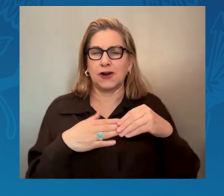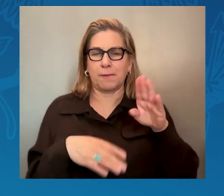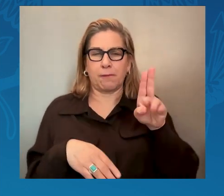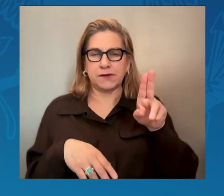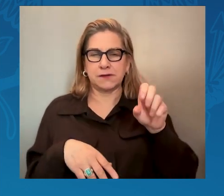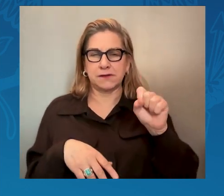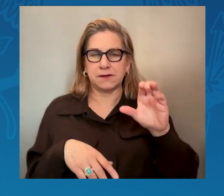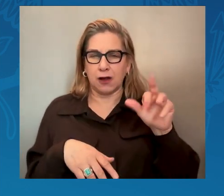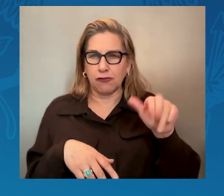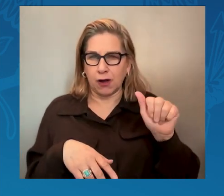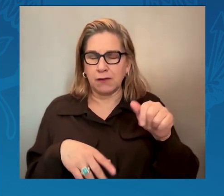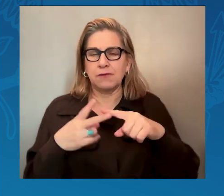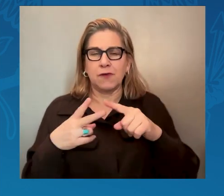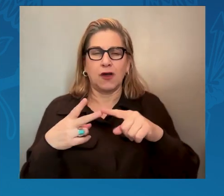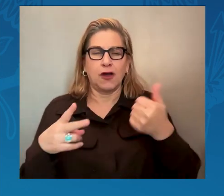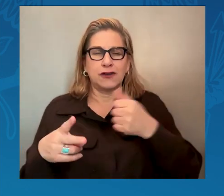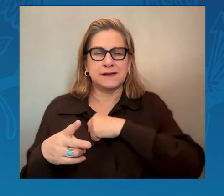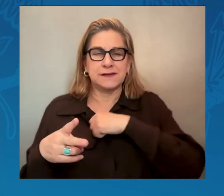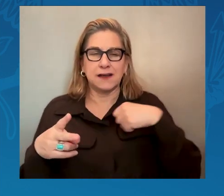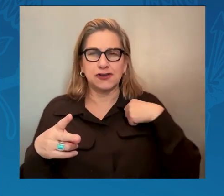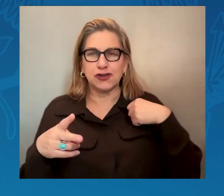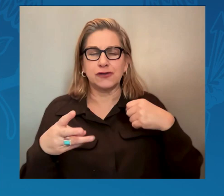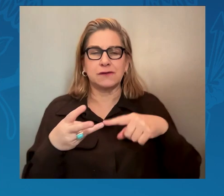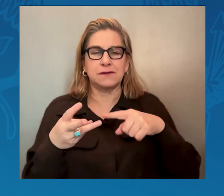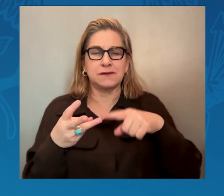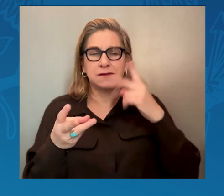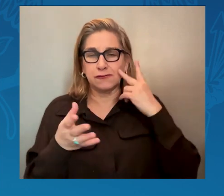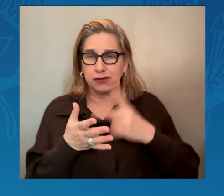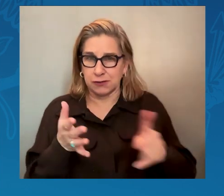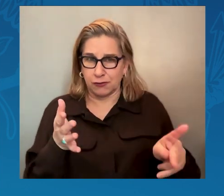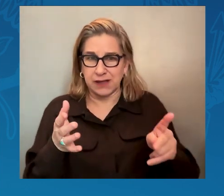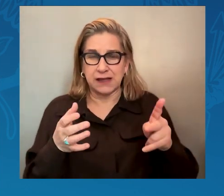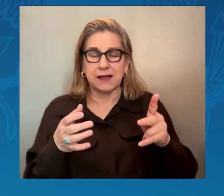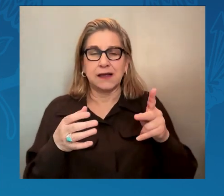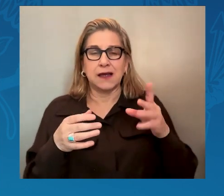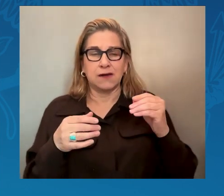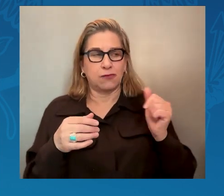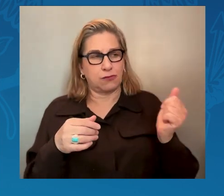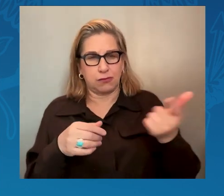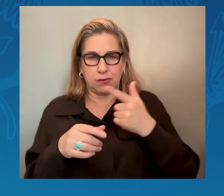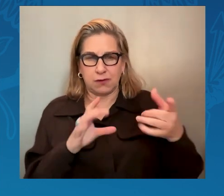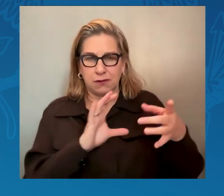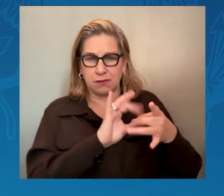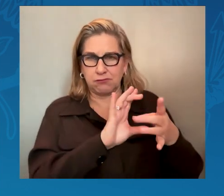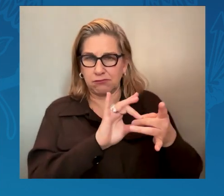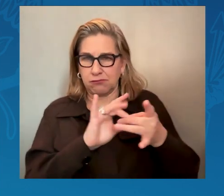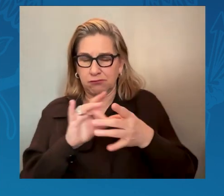Proactively look to how well the health care delivery system